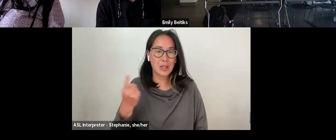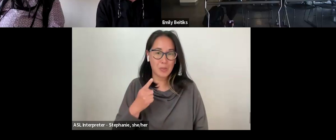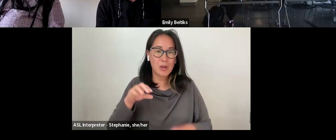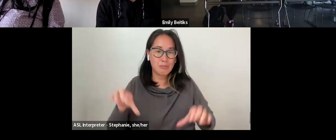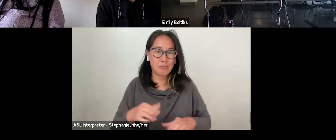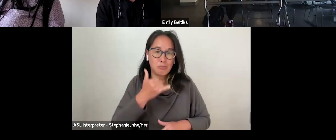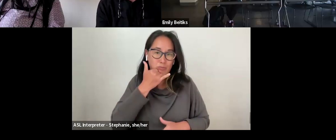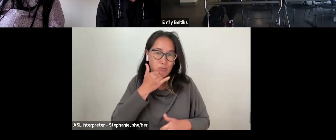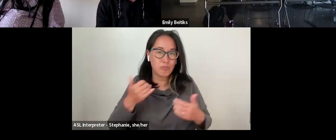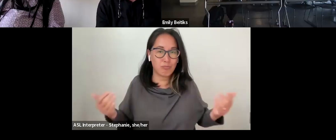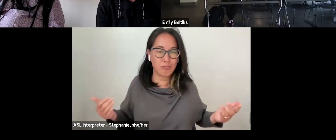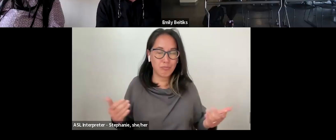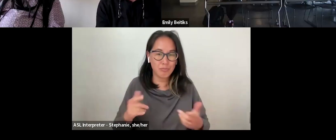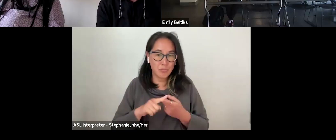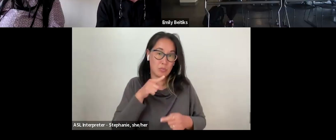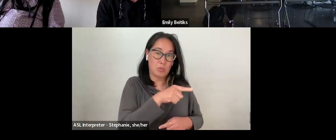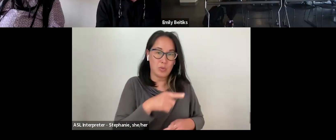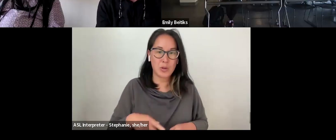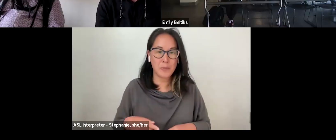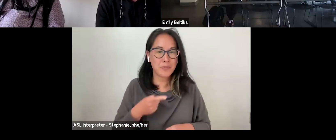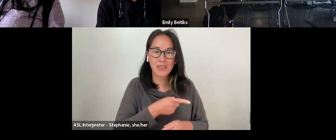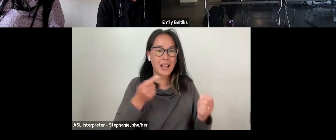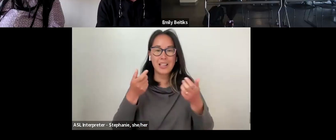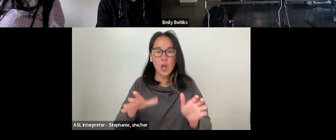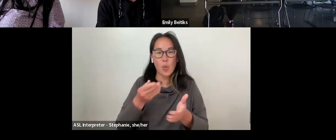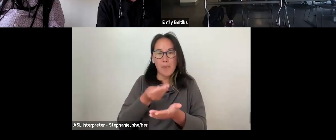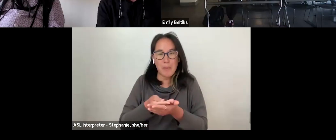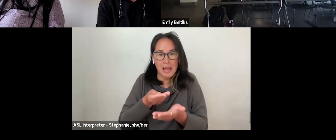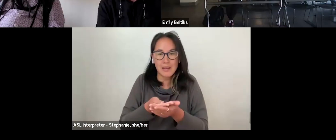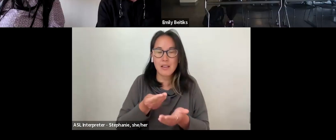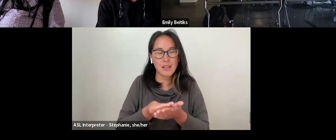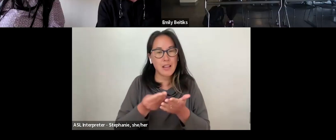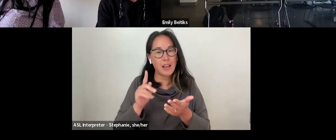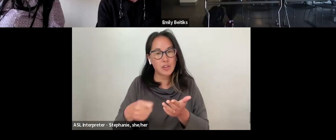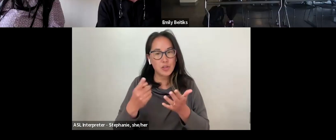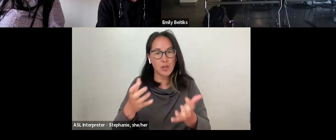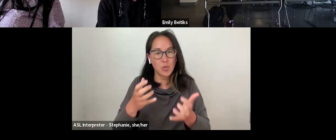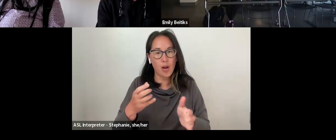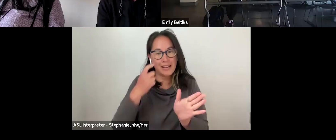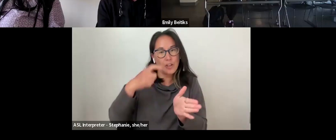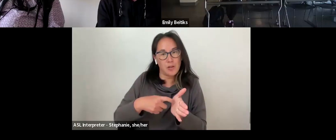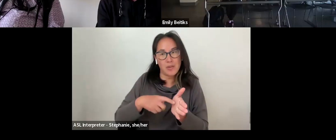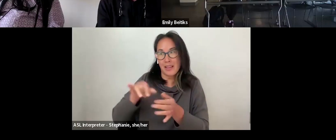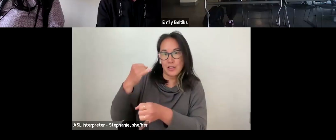You know, they just want someone to acknowledge that they were wronged.